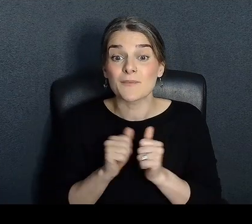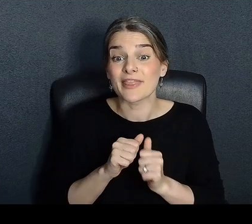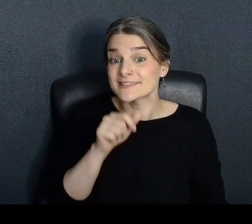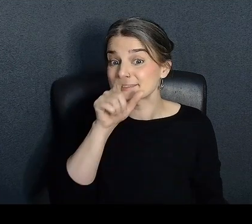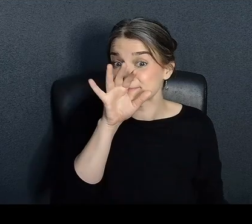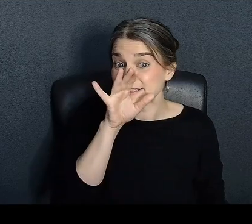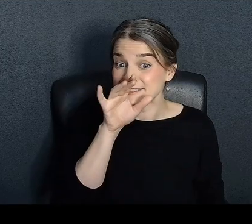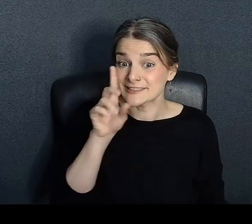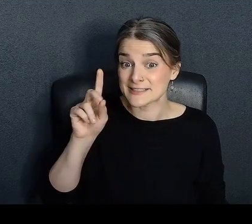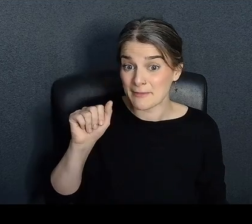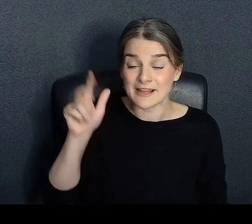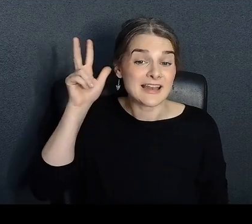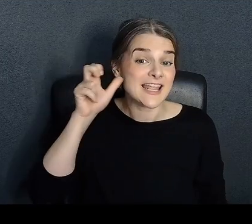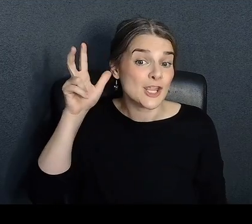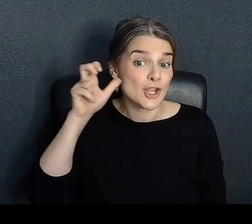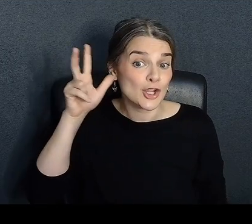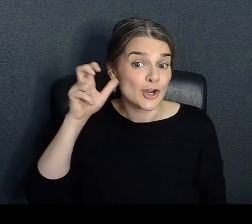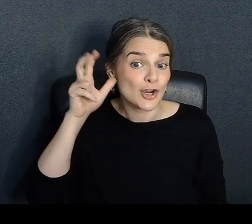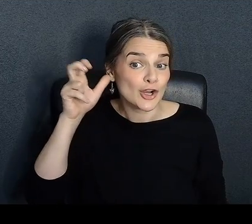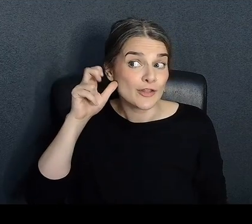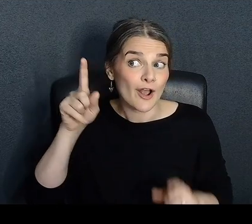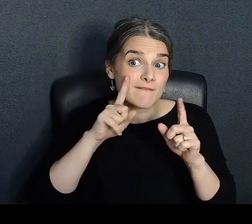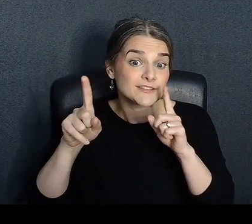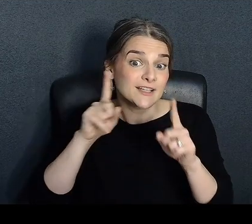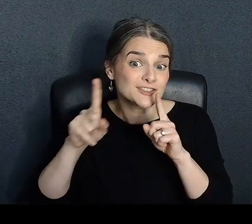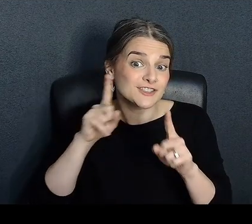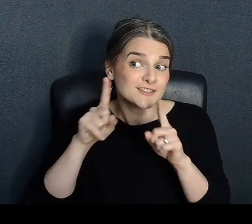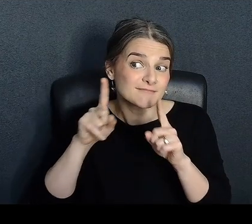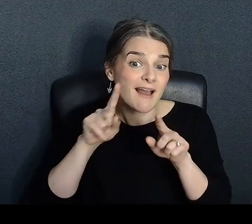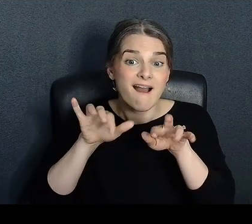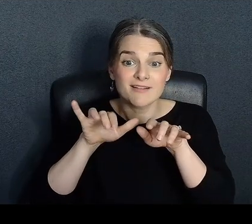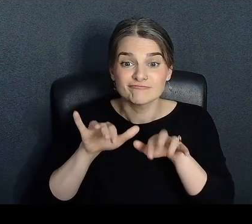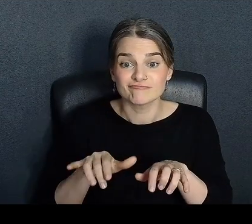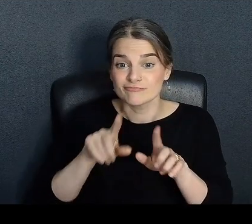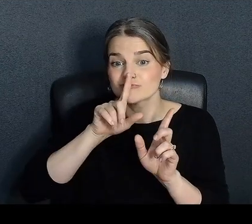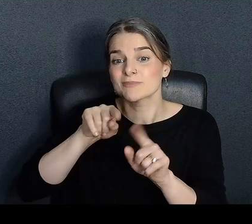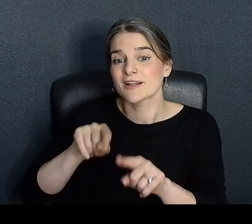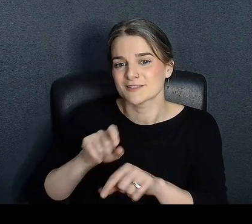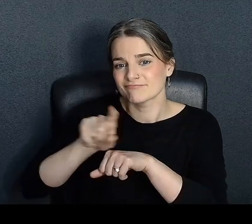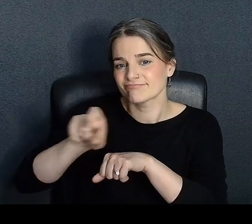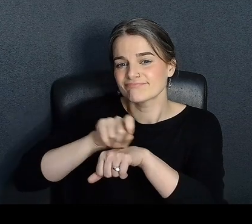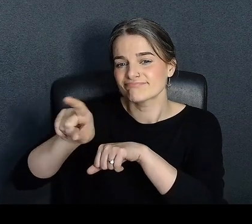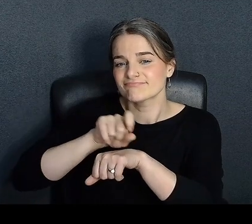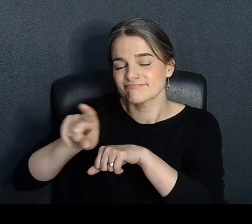to hear the conversation and type their responses, which the communication assistant reads